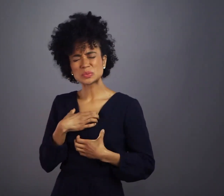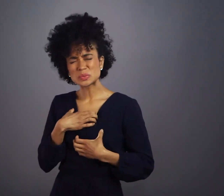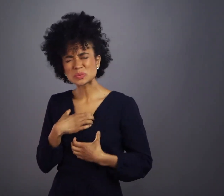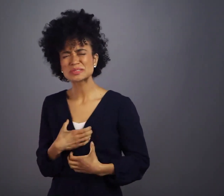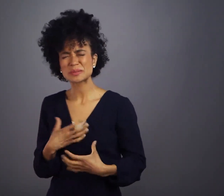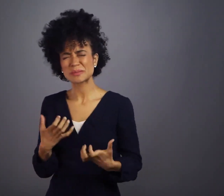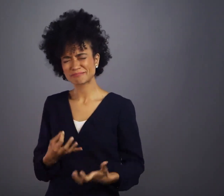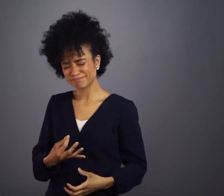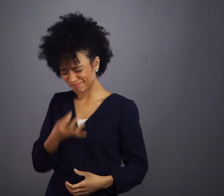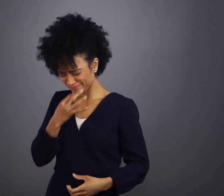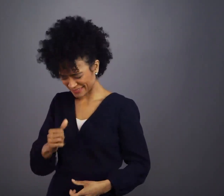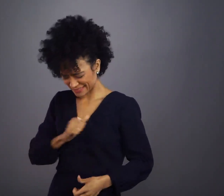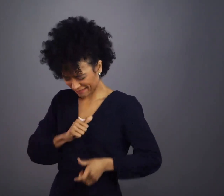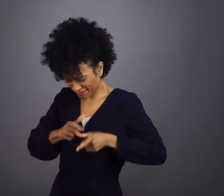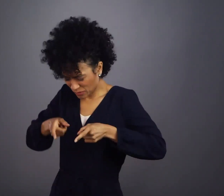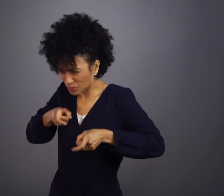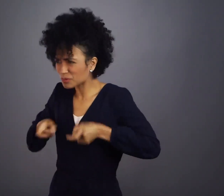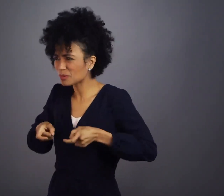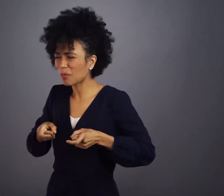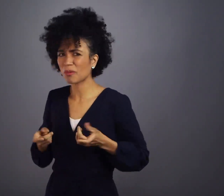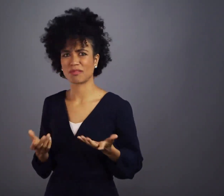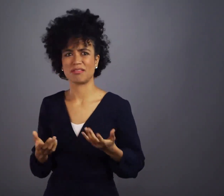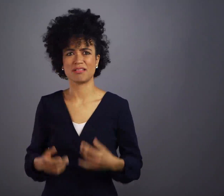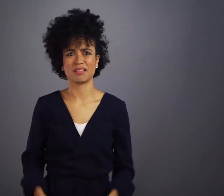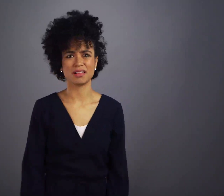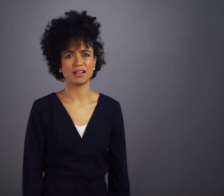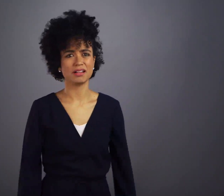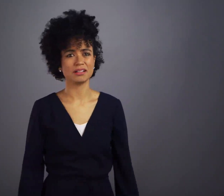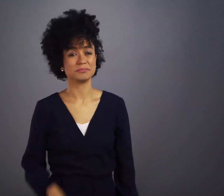He wished above all things to regain self-control.